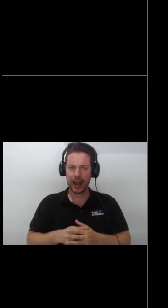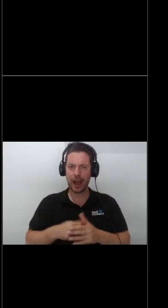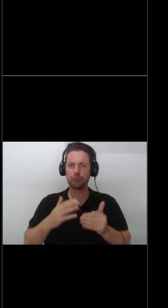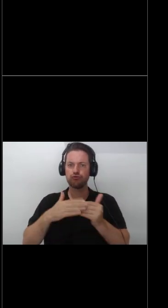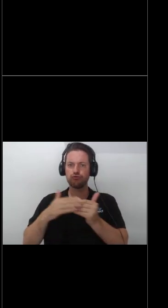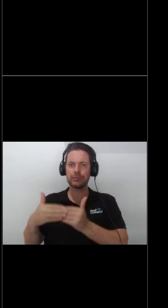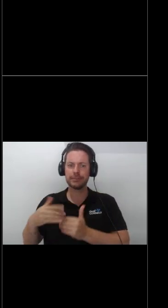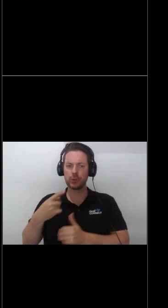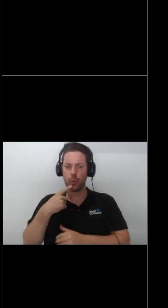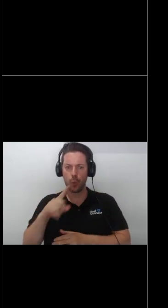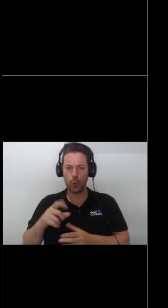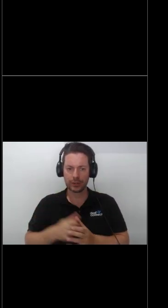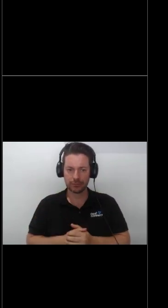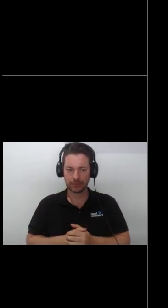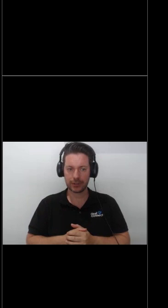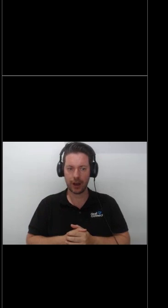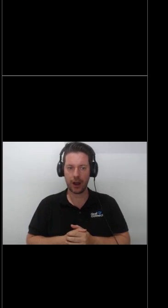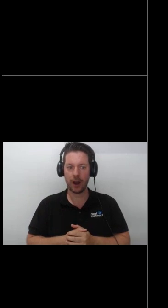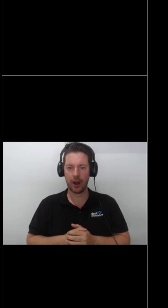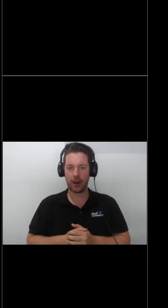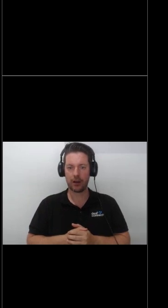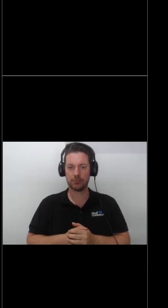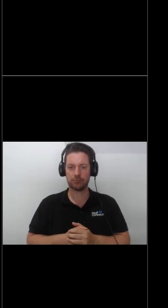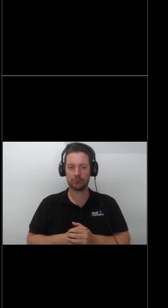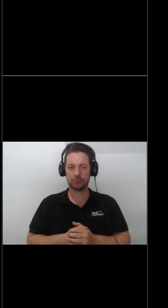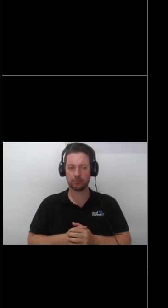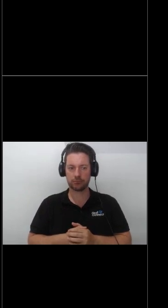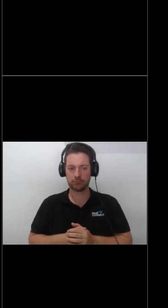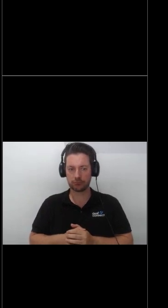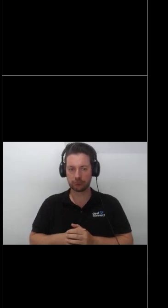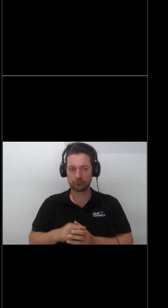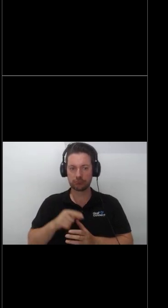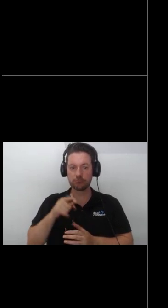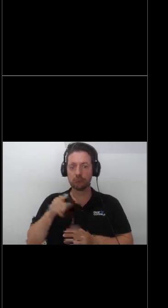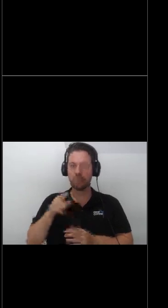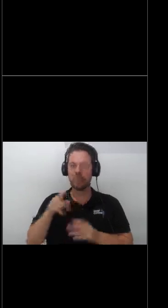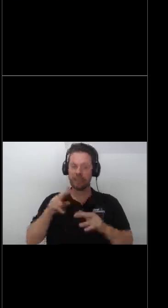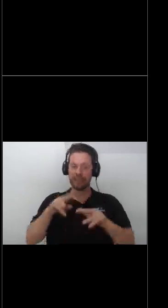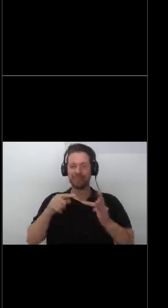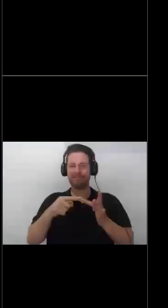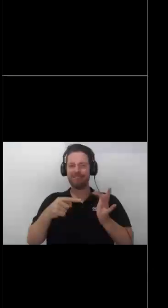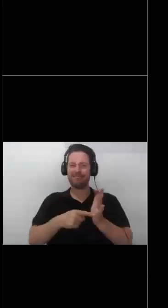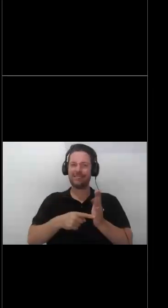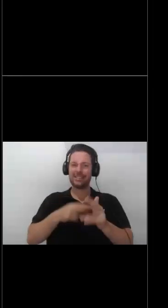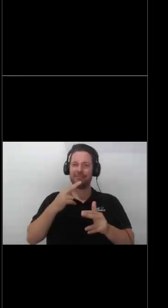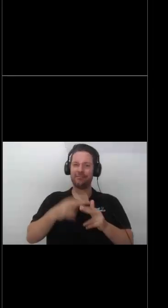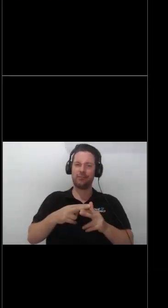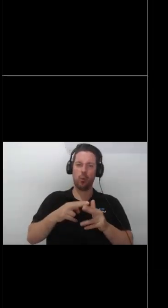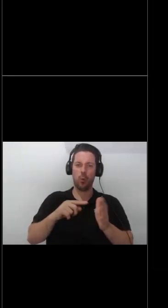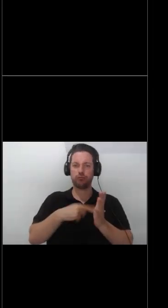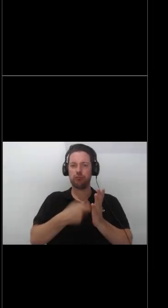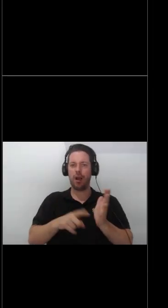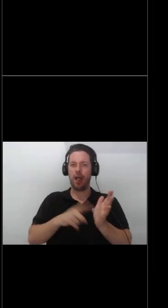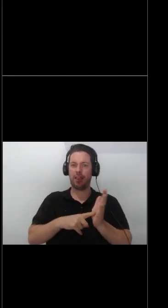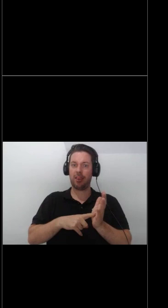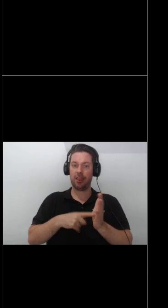when the mental health court finds someone only temporarily unfit. I'm not going to delve into